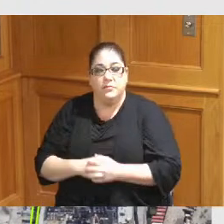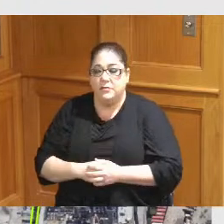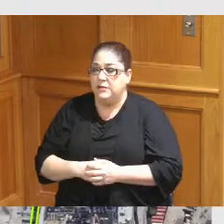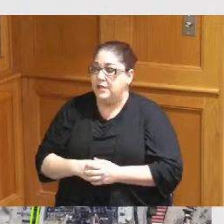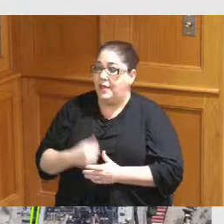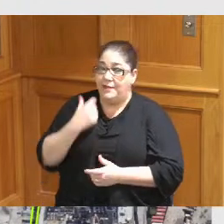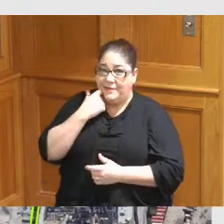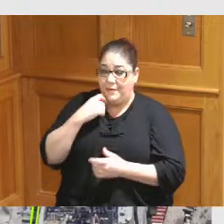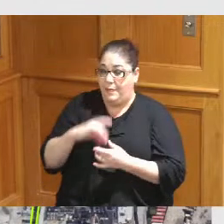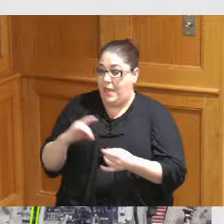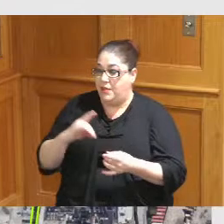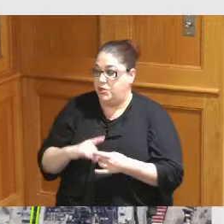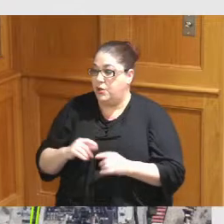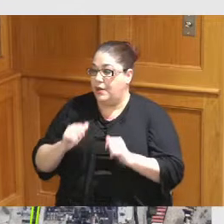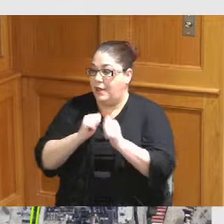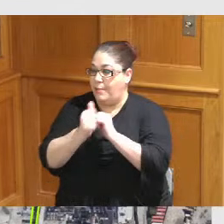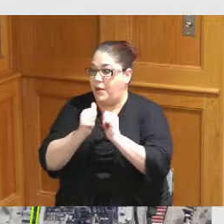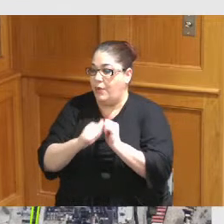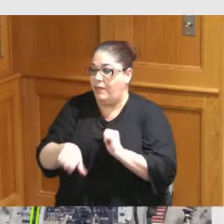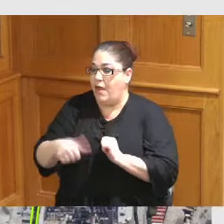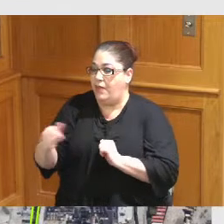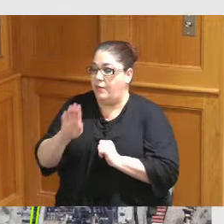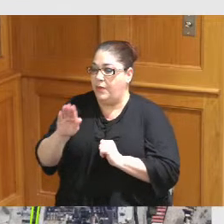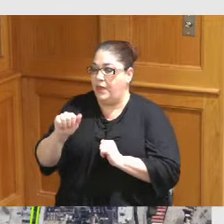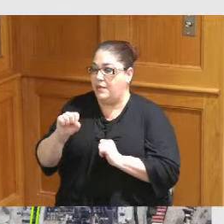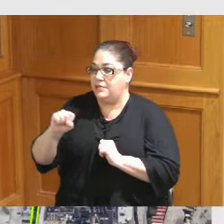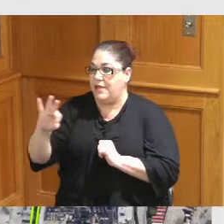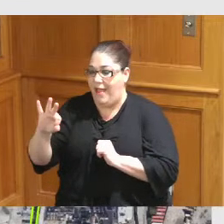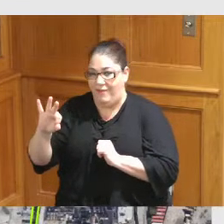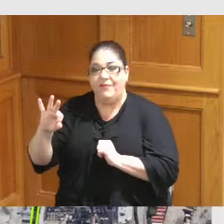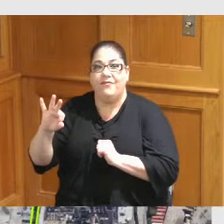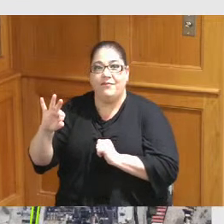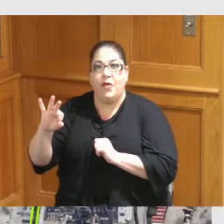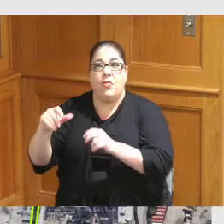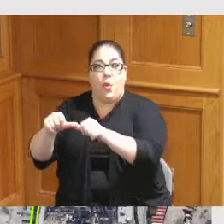mentioned they are in competition with other Bas applications in Asia so the tax incentive